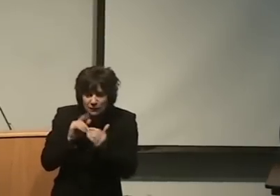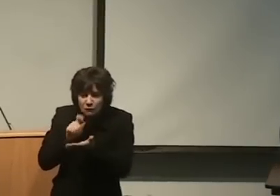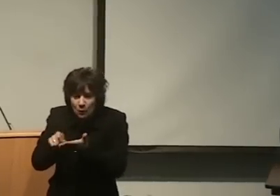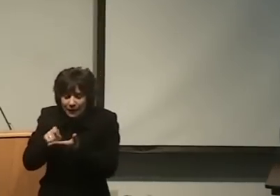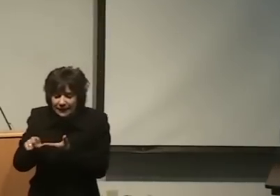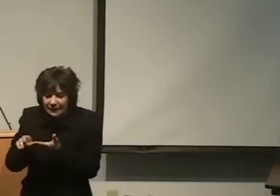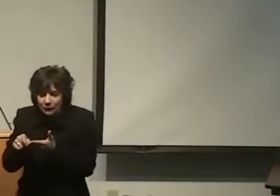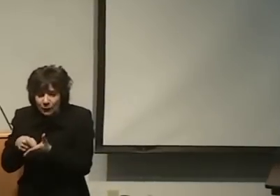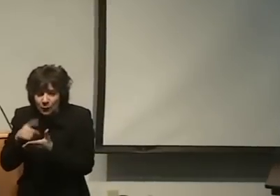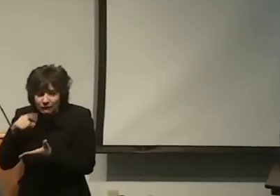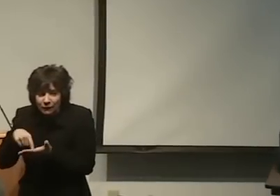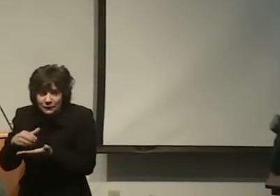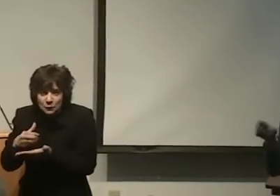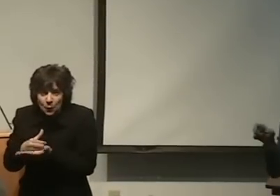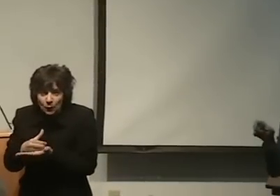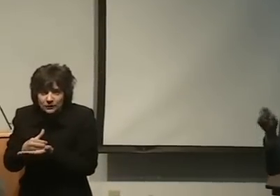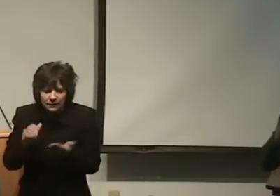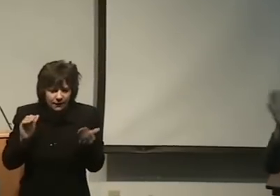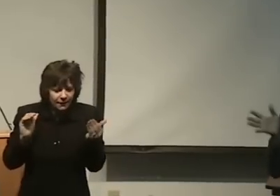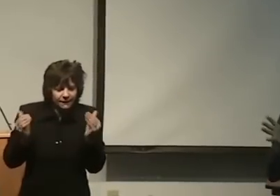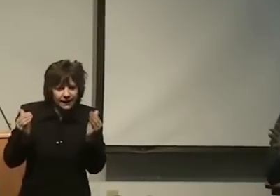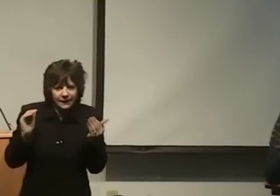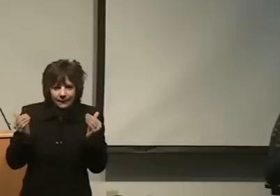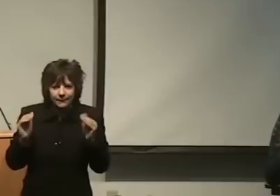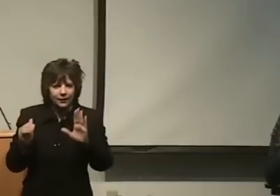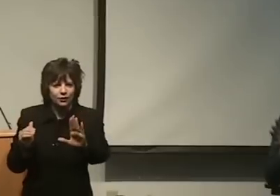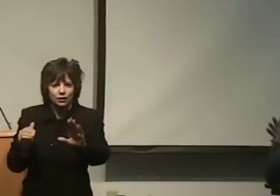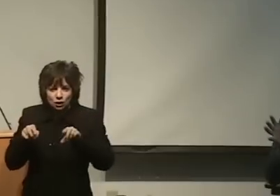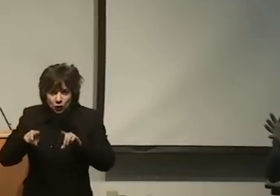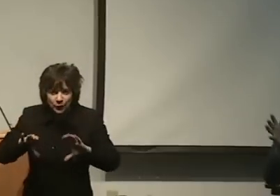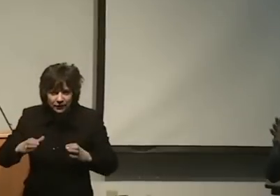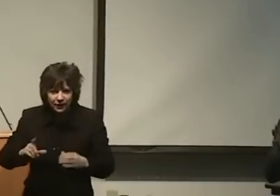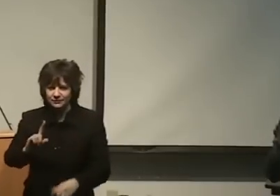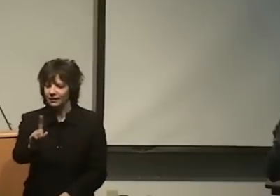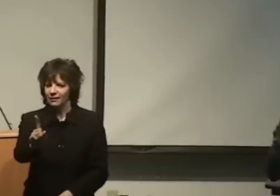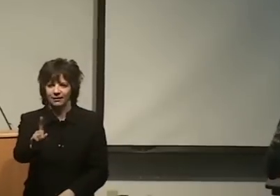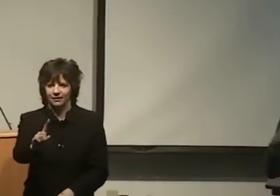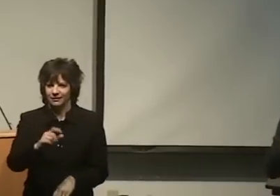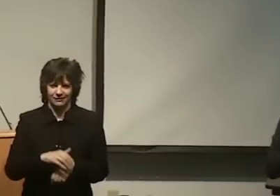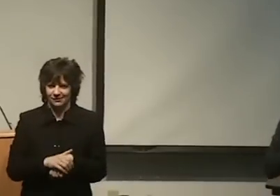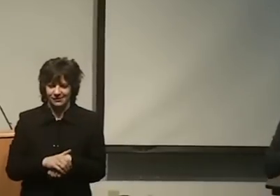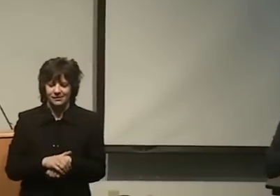They're comparing. So don't let them do that. And also it wastes your best opportunity.